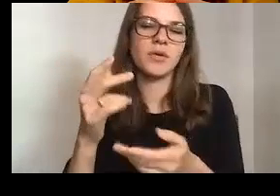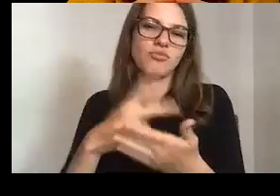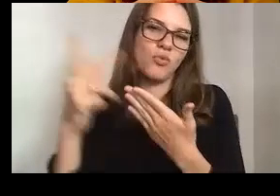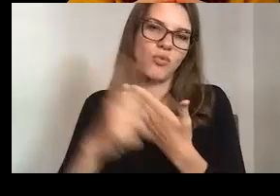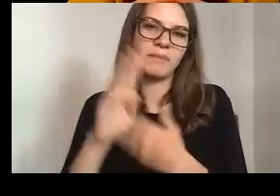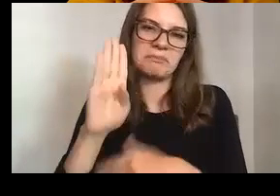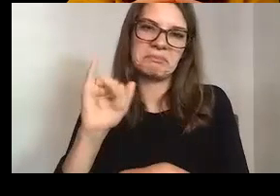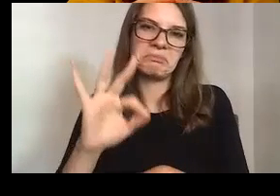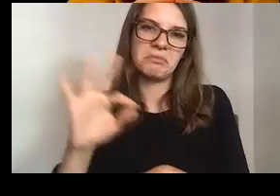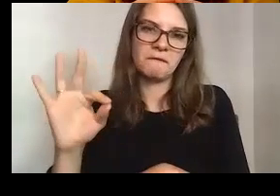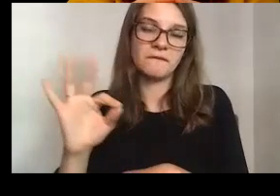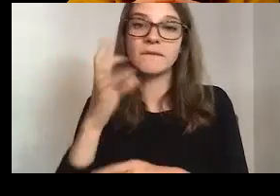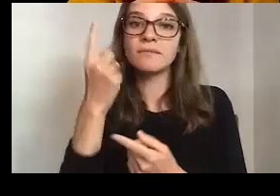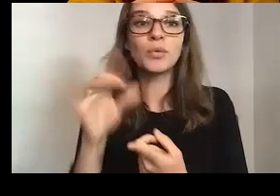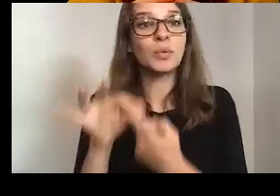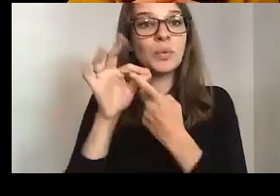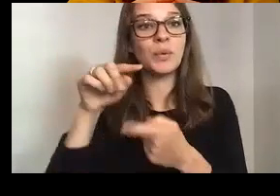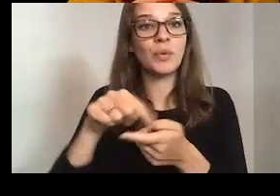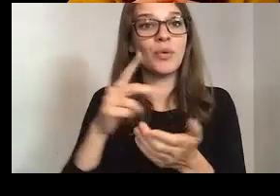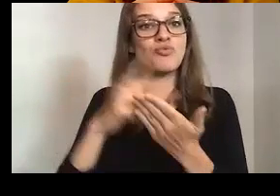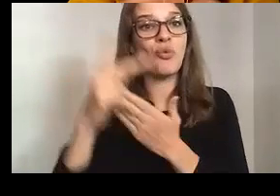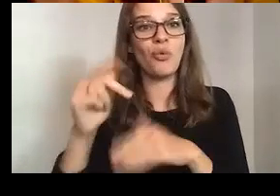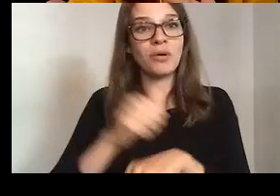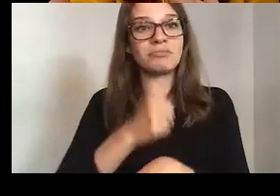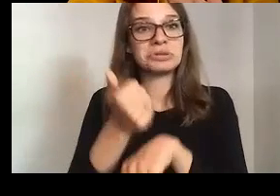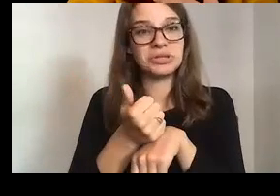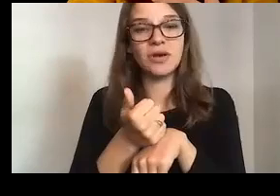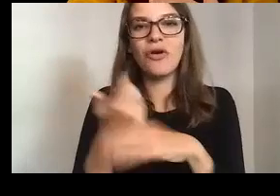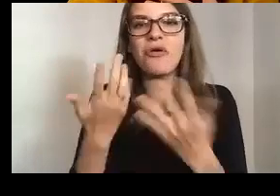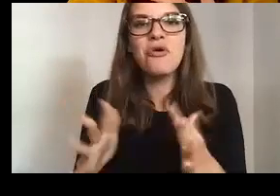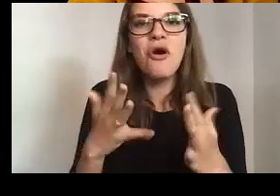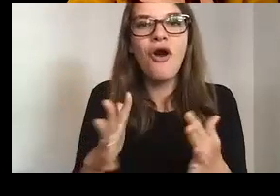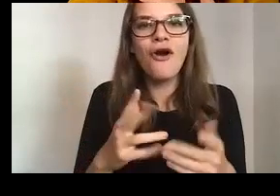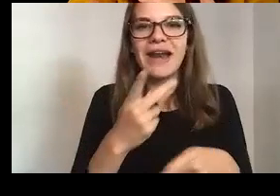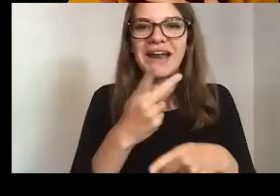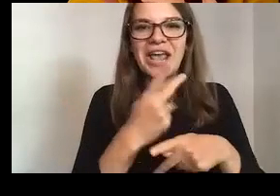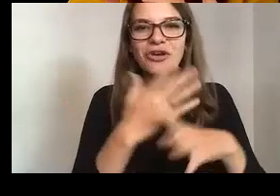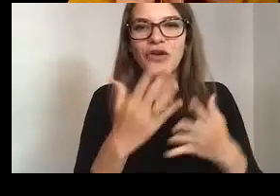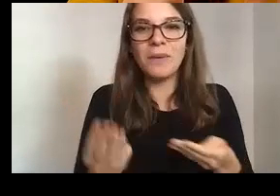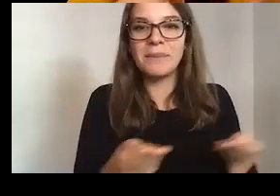you know uniquely this type of service was already caregiver mediated so a lot of this was